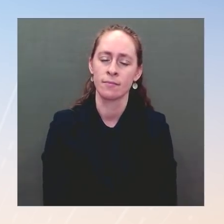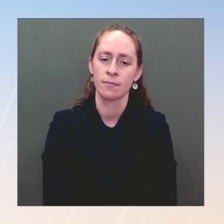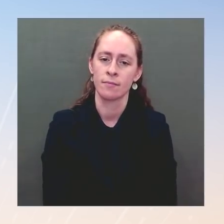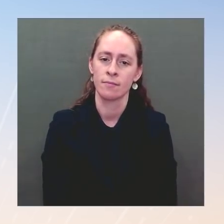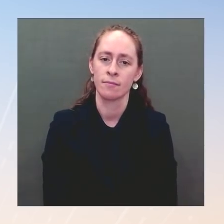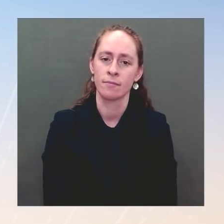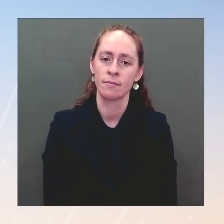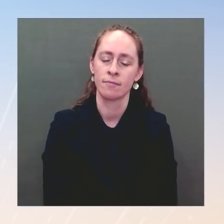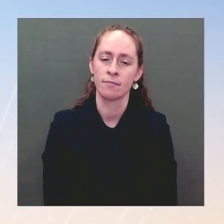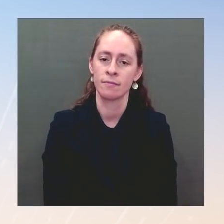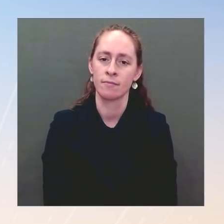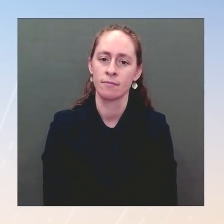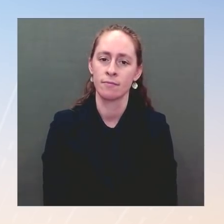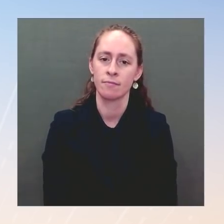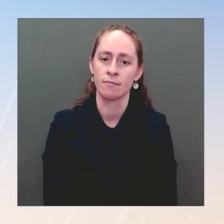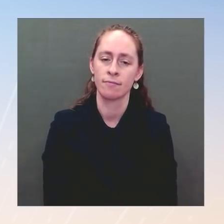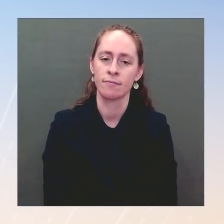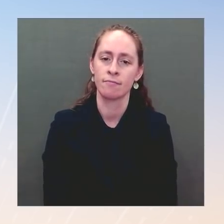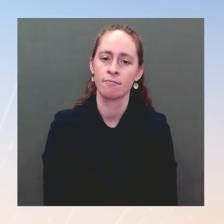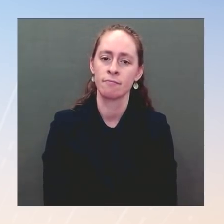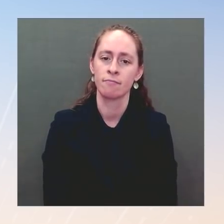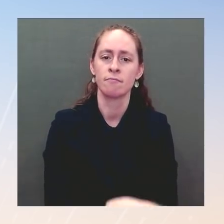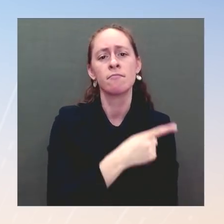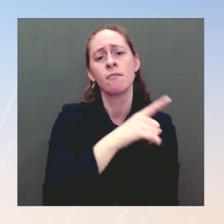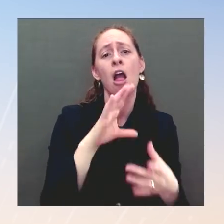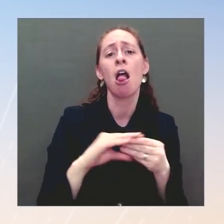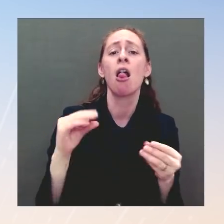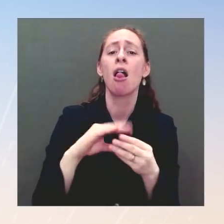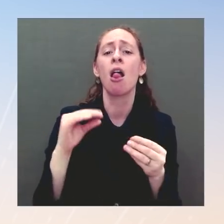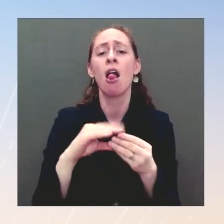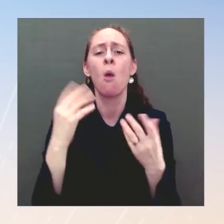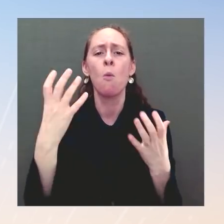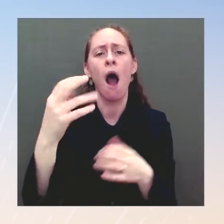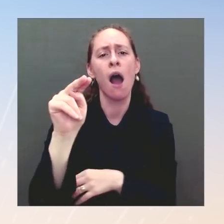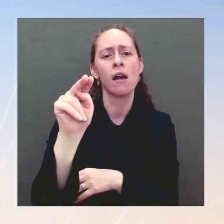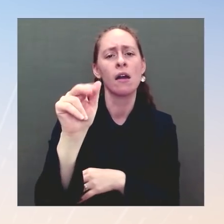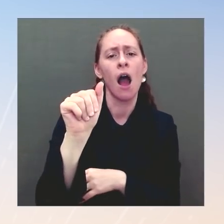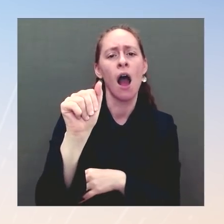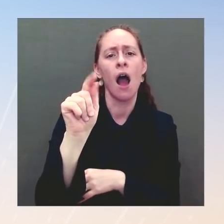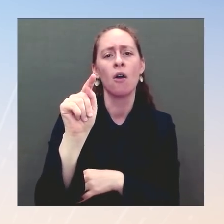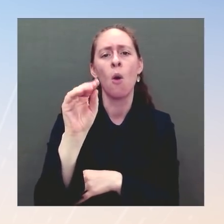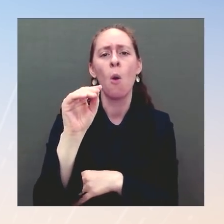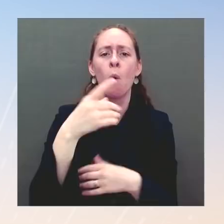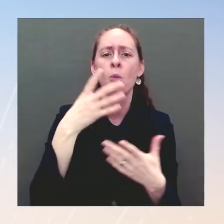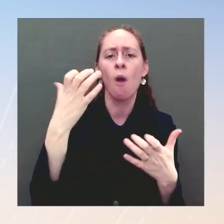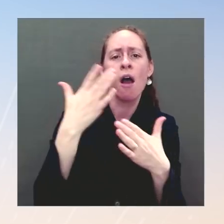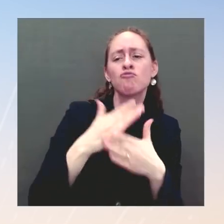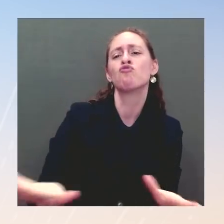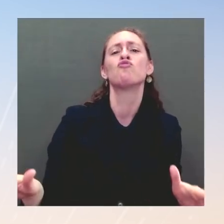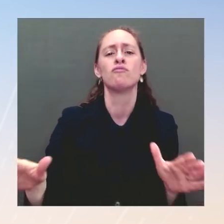Right? He wanted to see Nord Stream 2 move forward -- a key prize for him; that is obviously not happening.